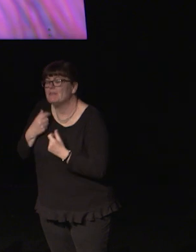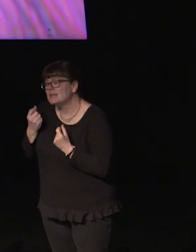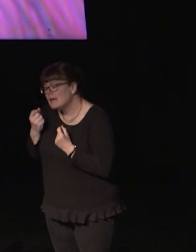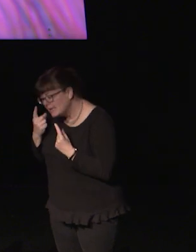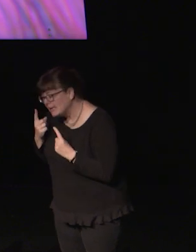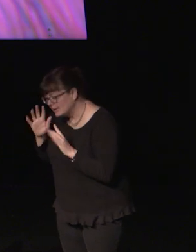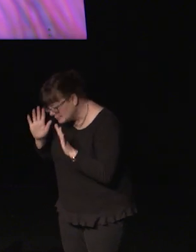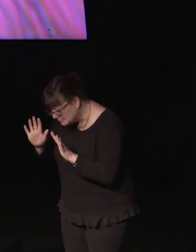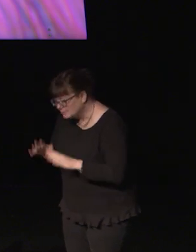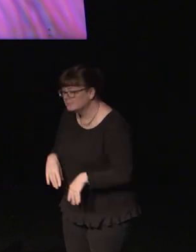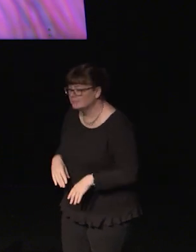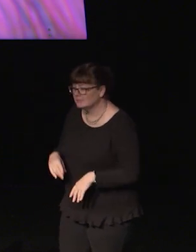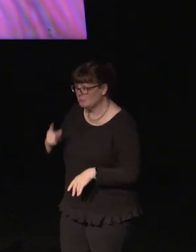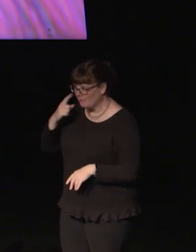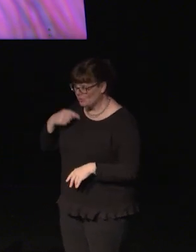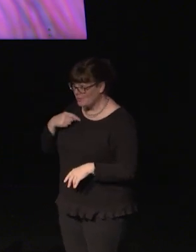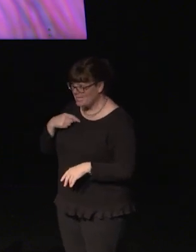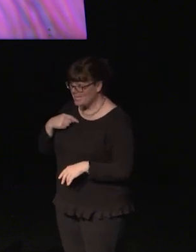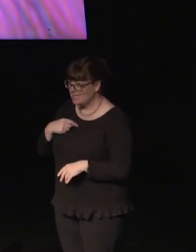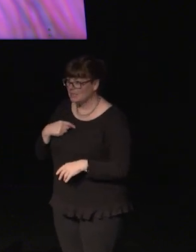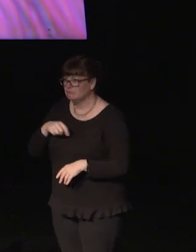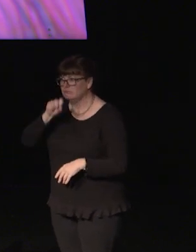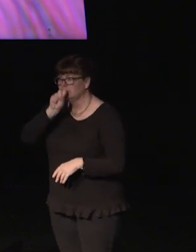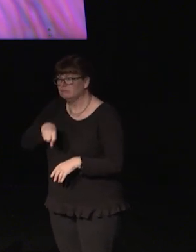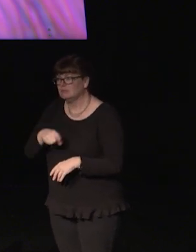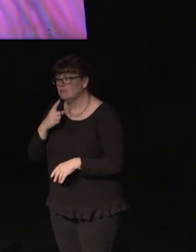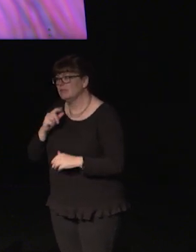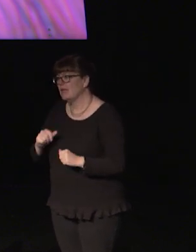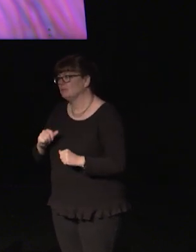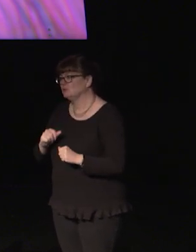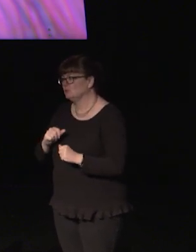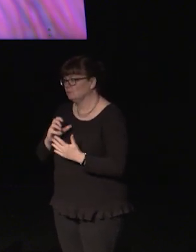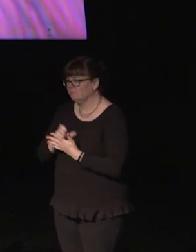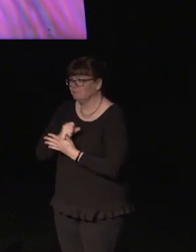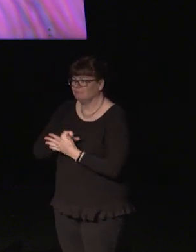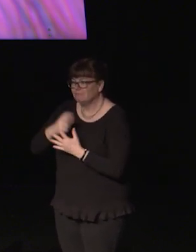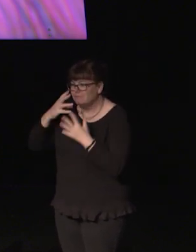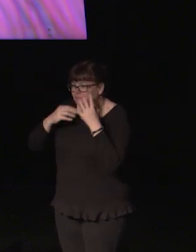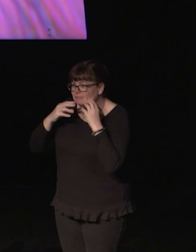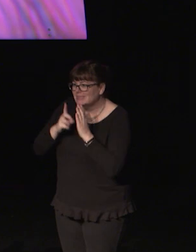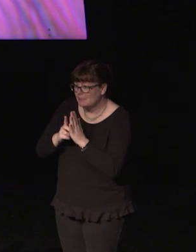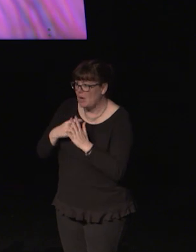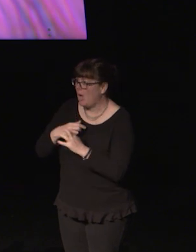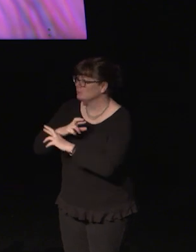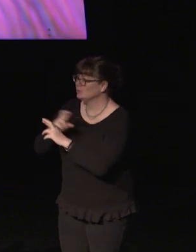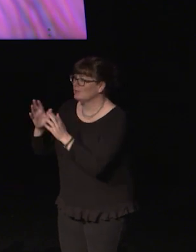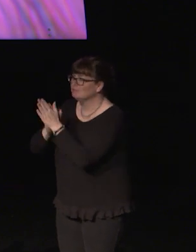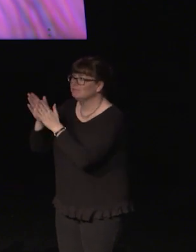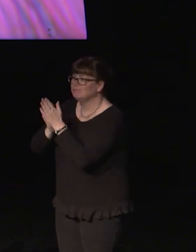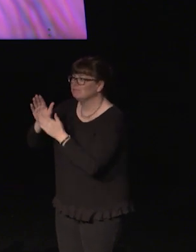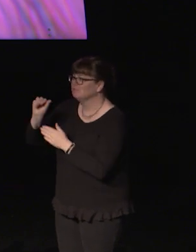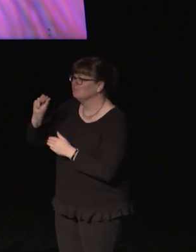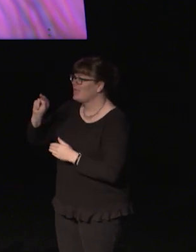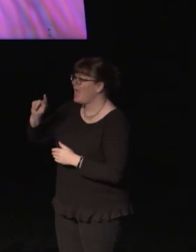So, but for me I would love to be able to have demos. Because I was ready to play Anthem and enjoy it, but if I didn't... Like if...